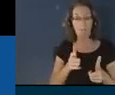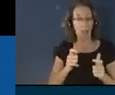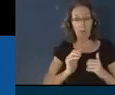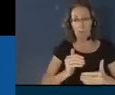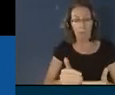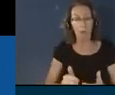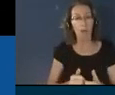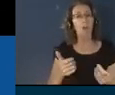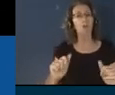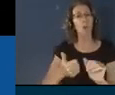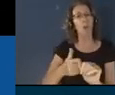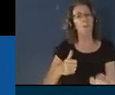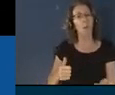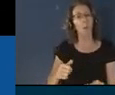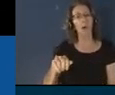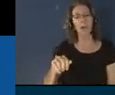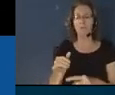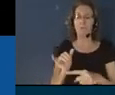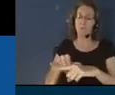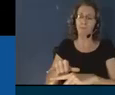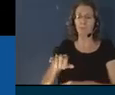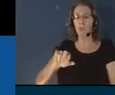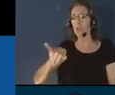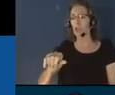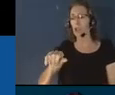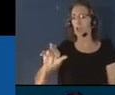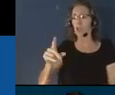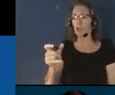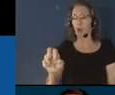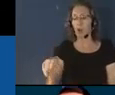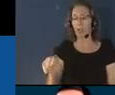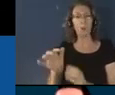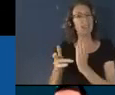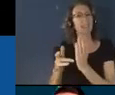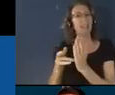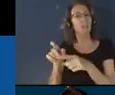avoid jargon as much as possible and if you do have technical terms that you need to explain.